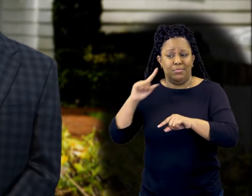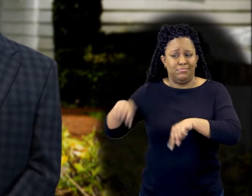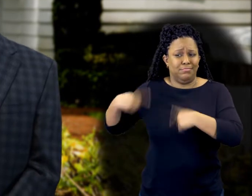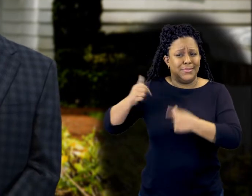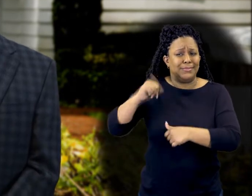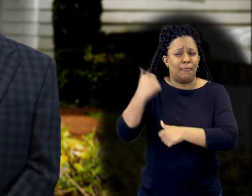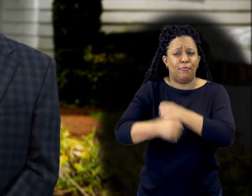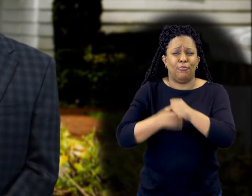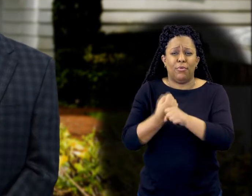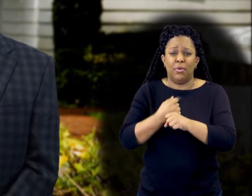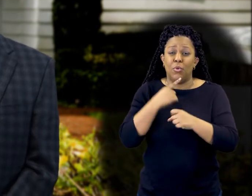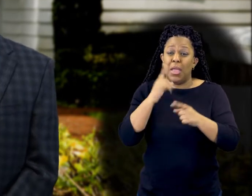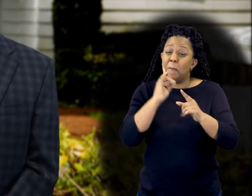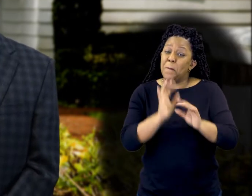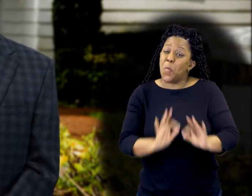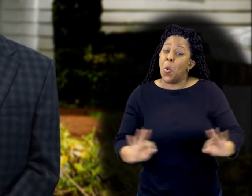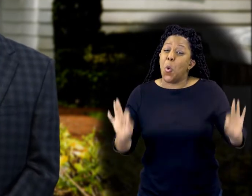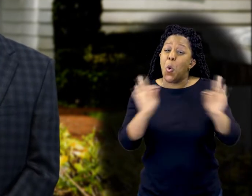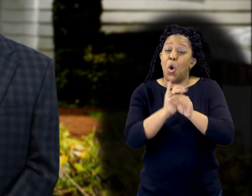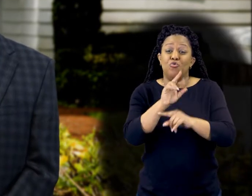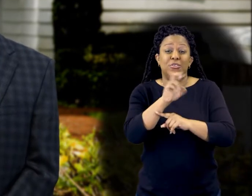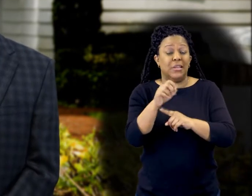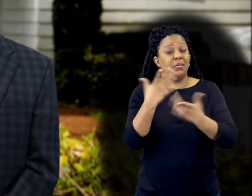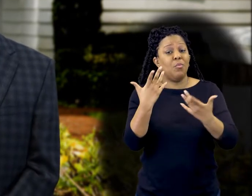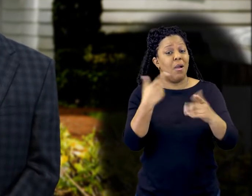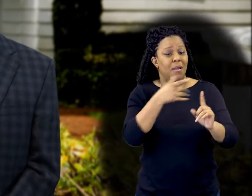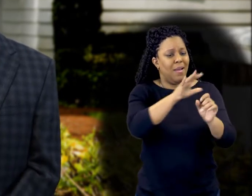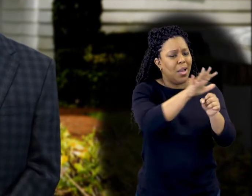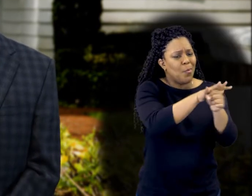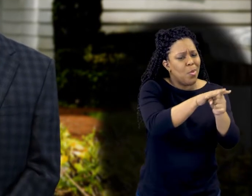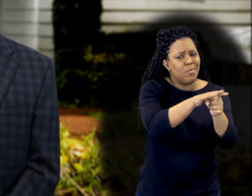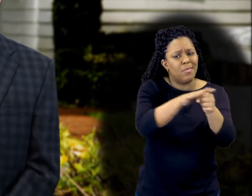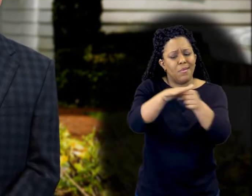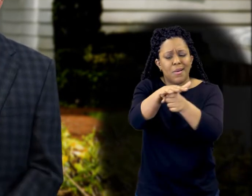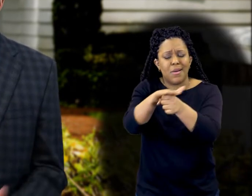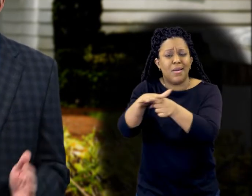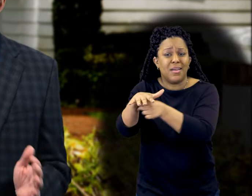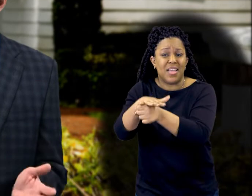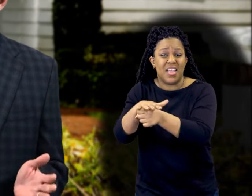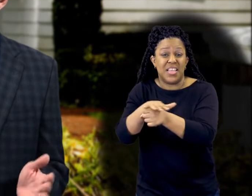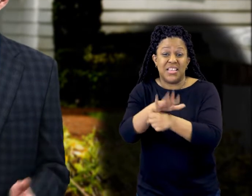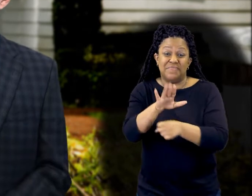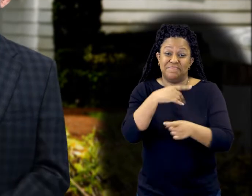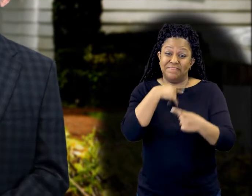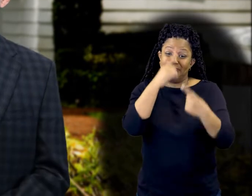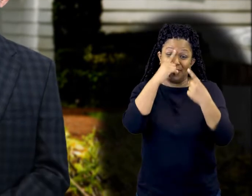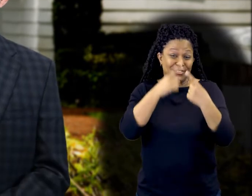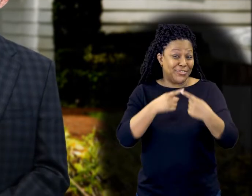People always say real estate is all about location, location, location. Well, I respectfully disagree.